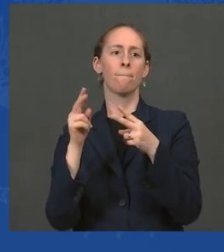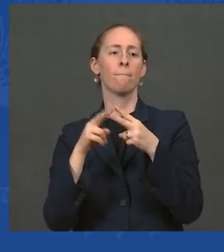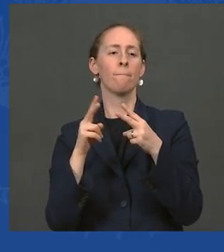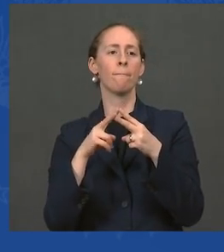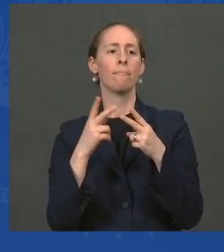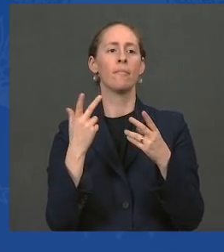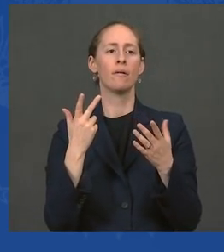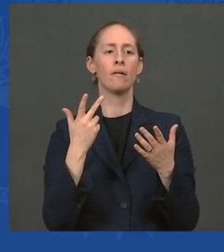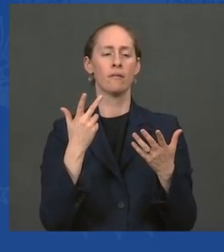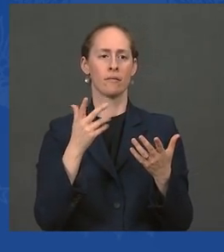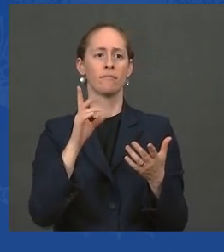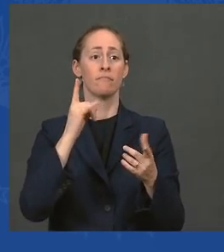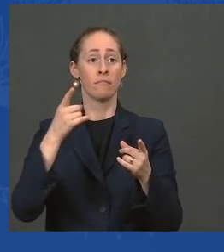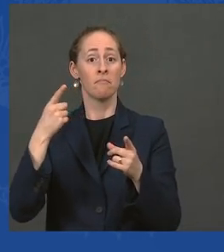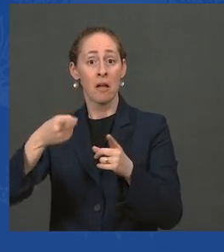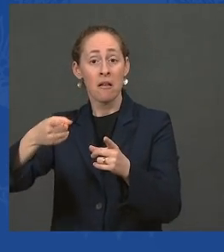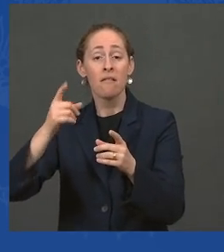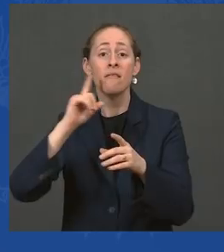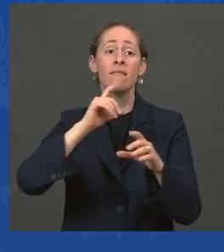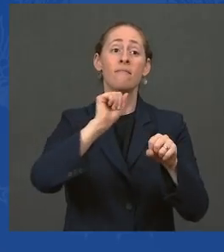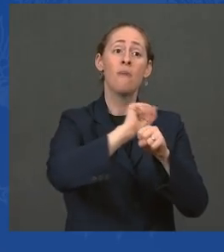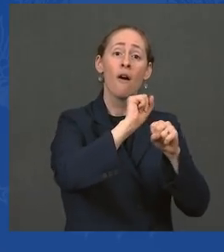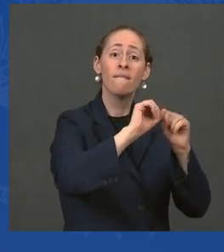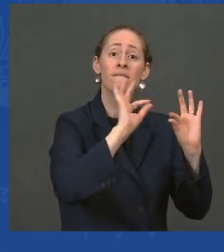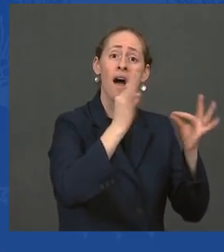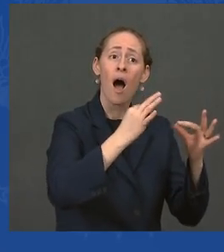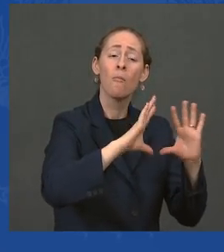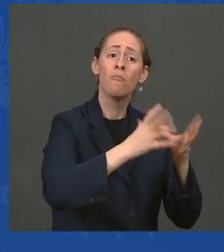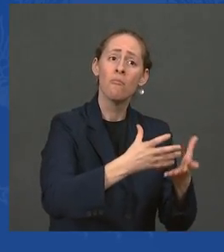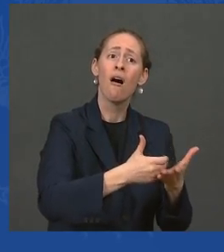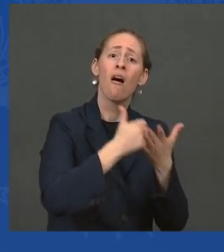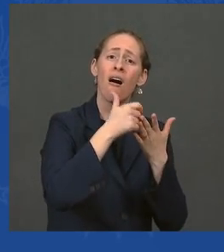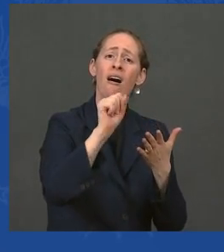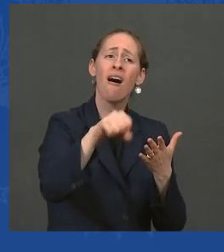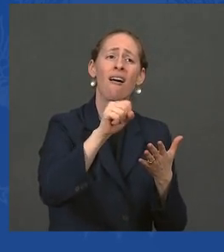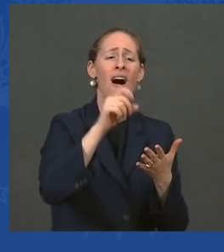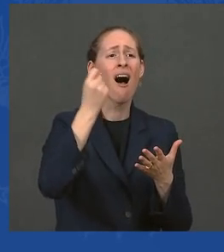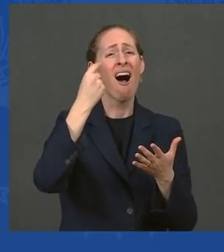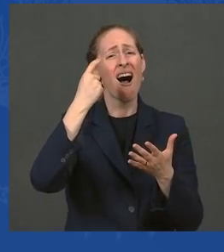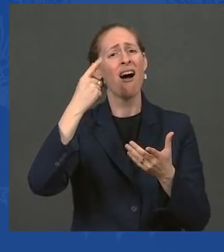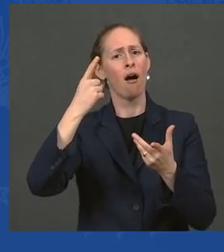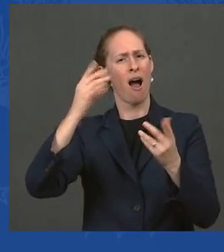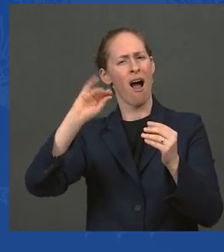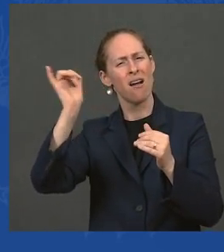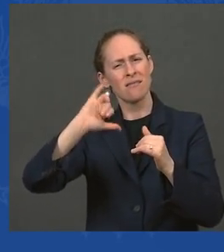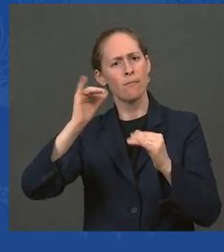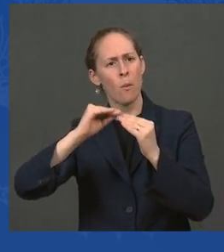they're about positioning our country to compete in the long haul. Economists left, right, and center agree.